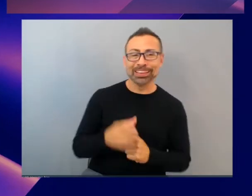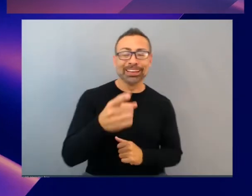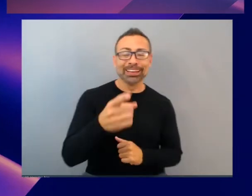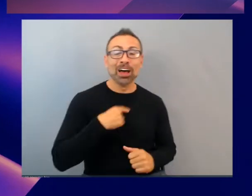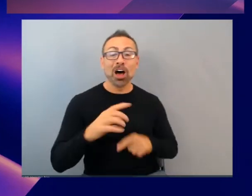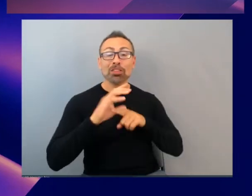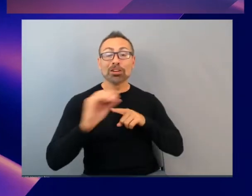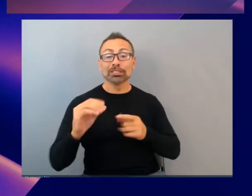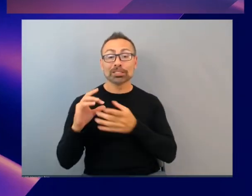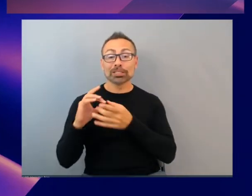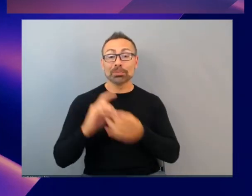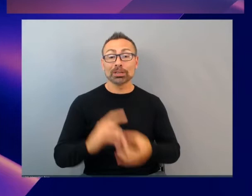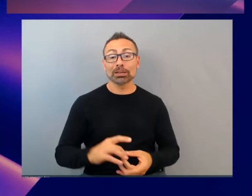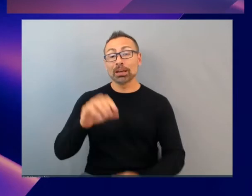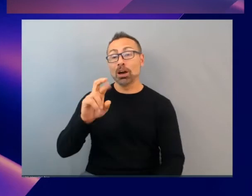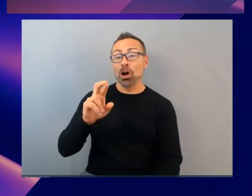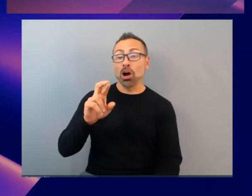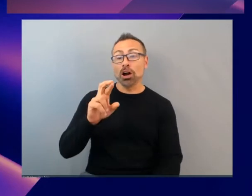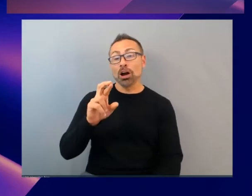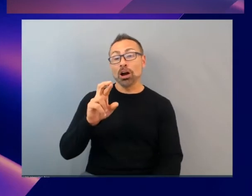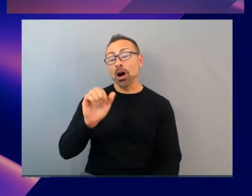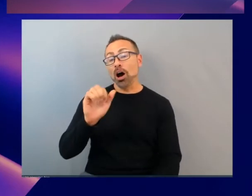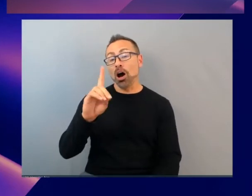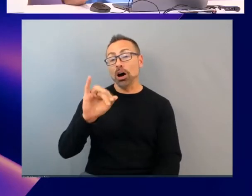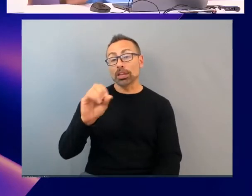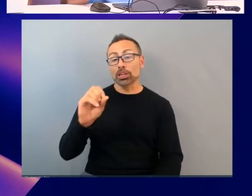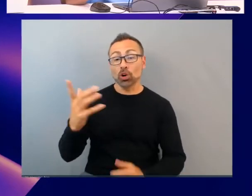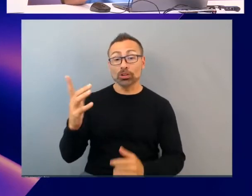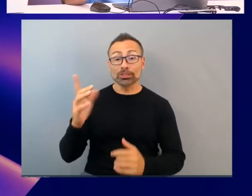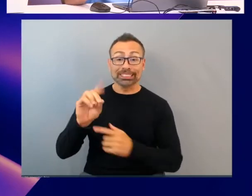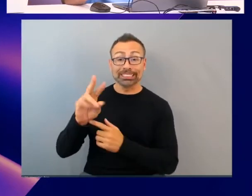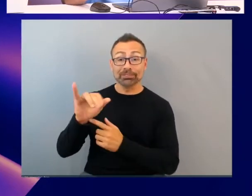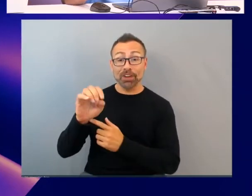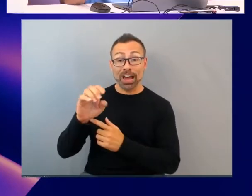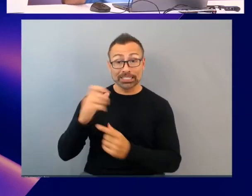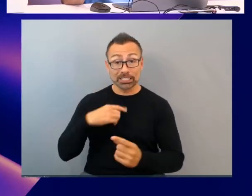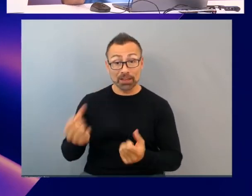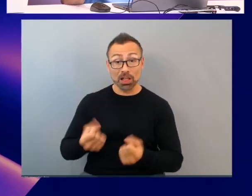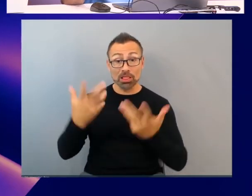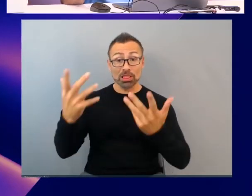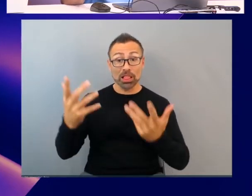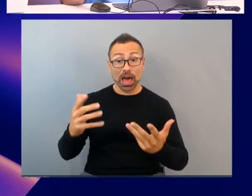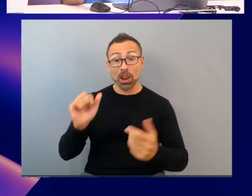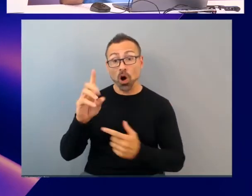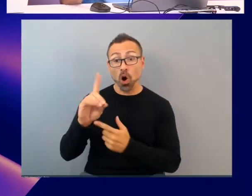Audio Devices Company. They're producing a lot of audios, and they want to see